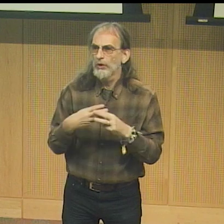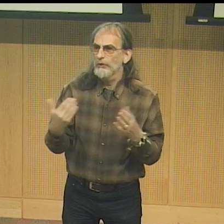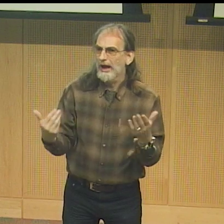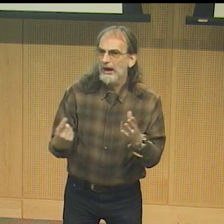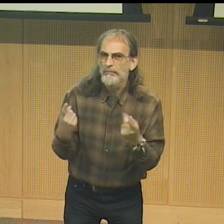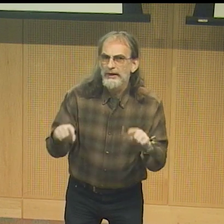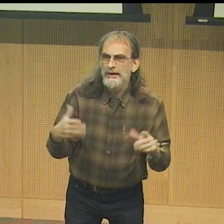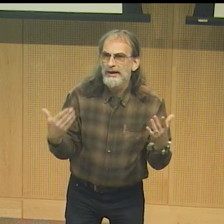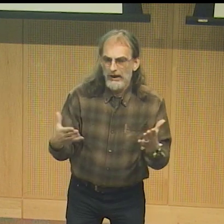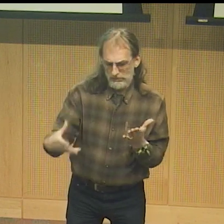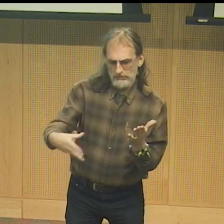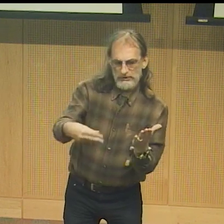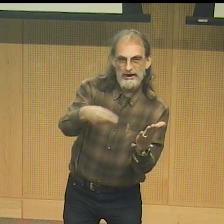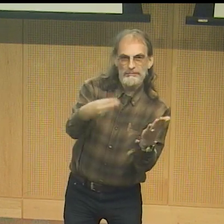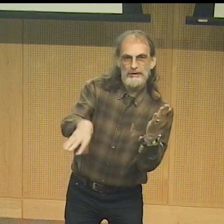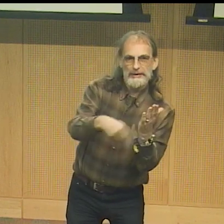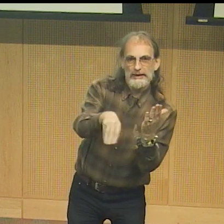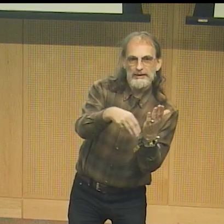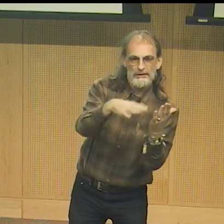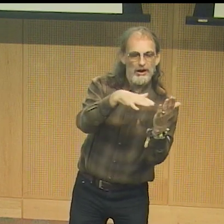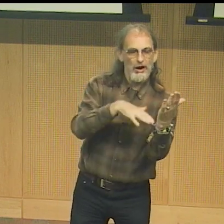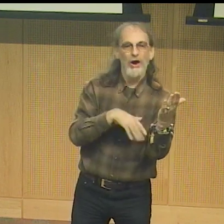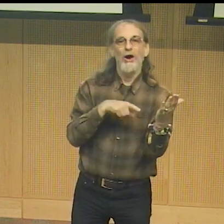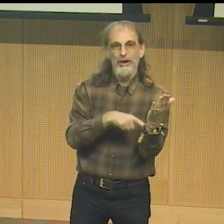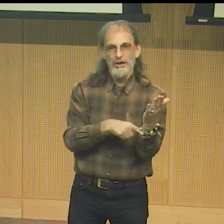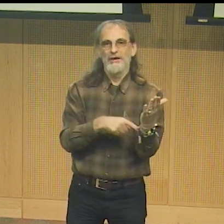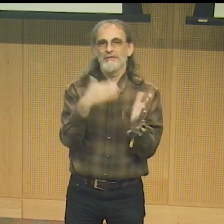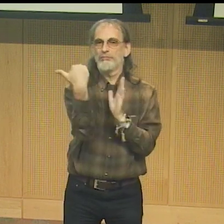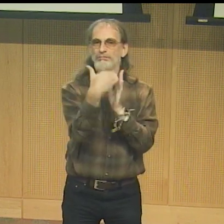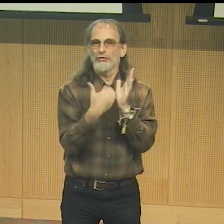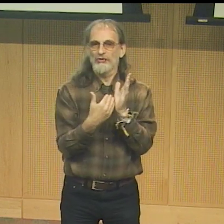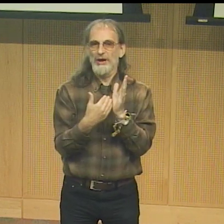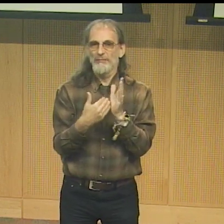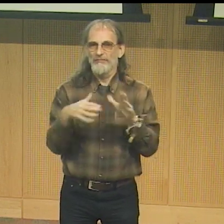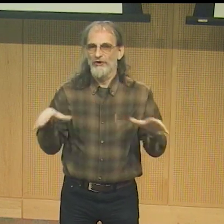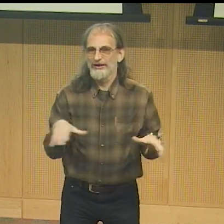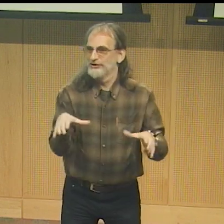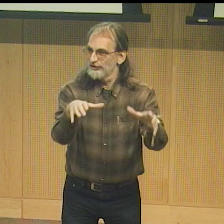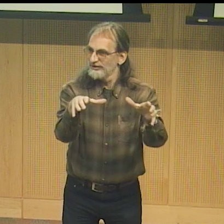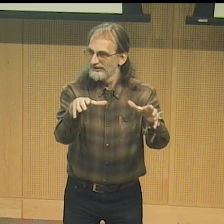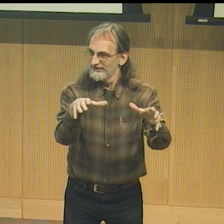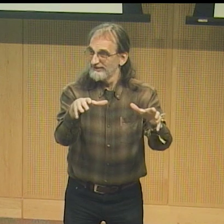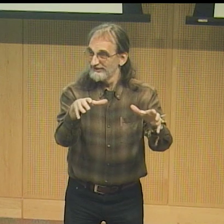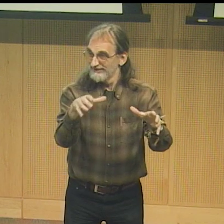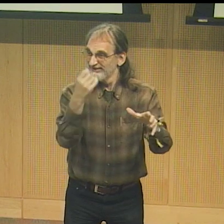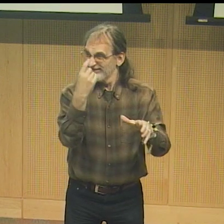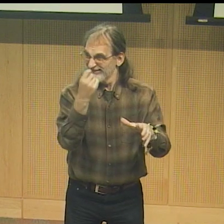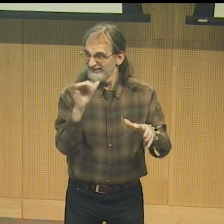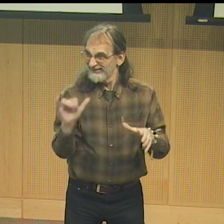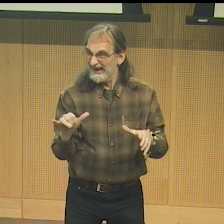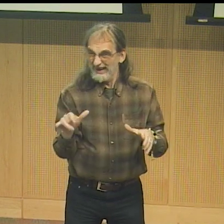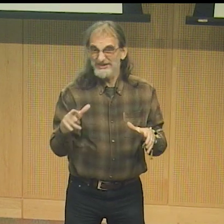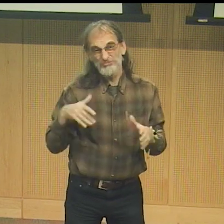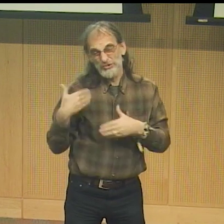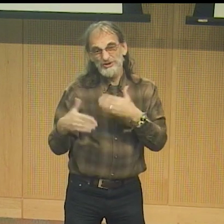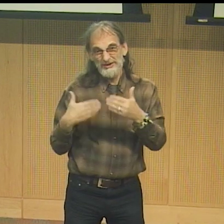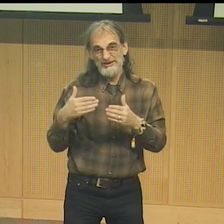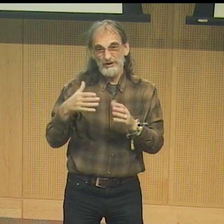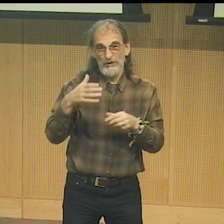can begin to build a program for reconstruction of your culture and decolonization of your community.